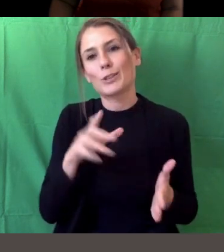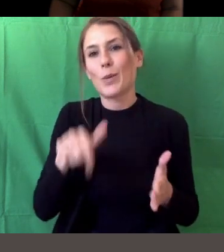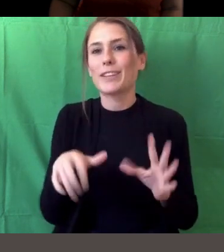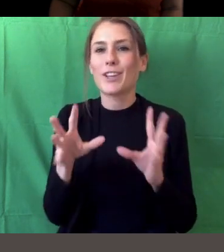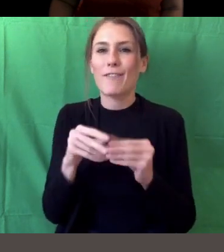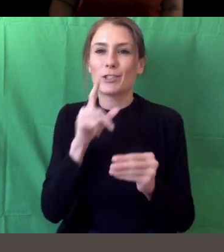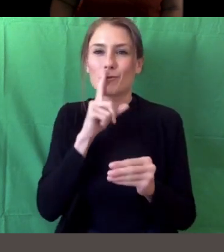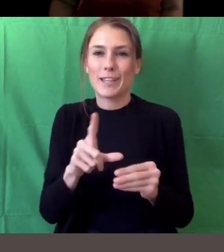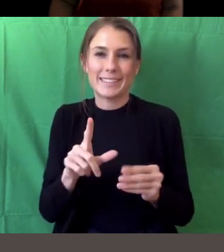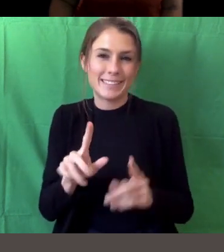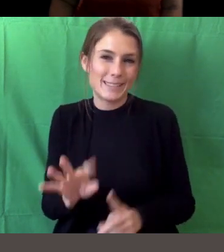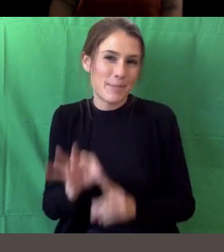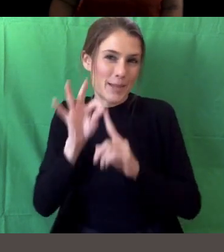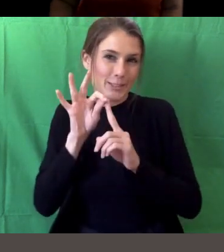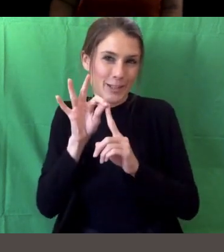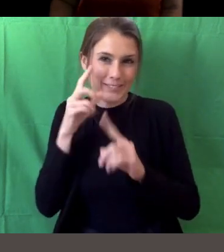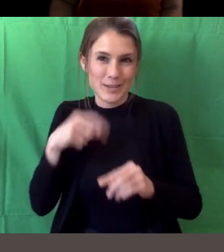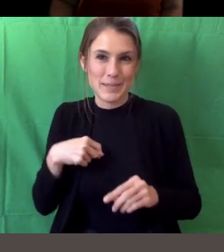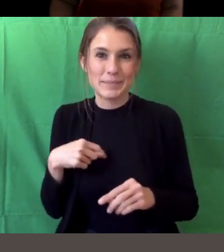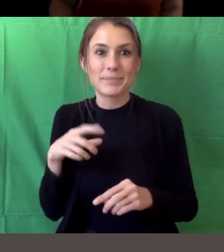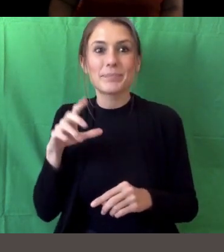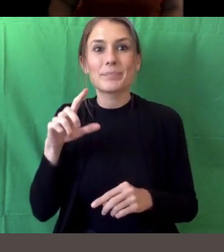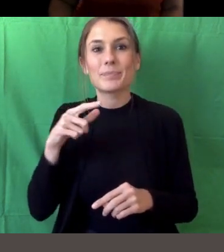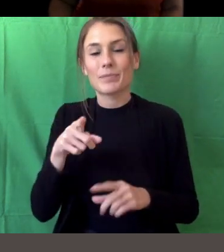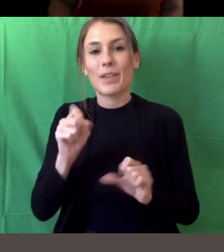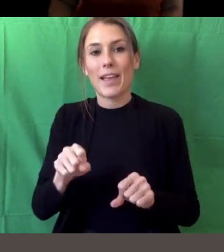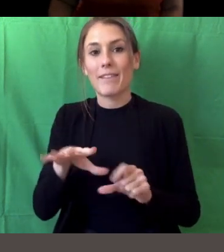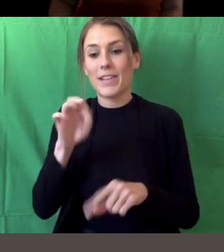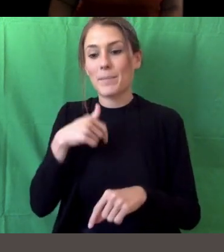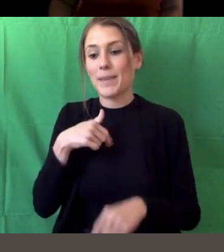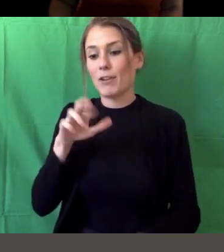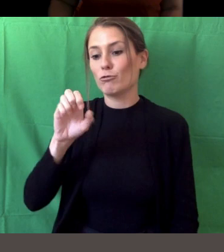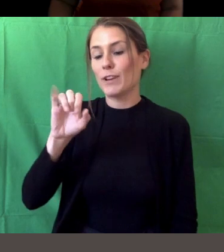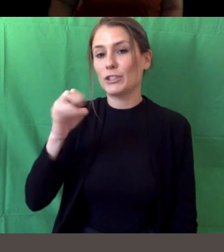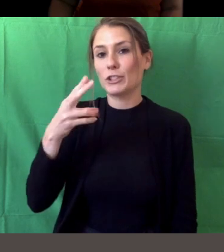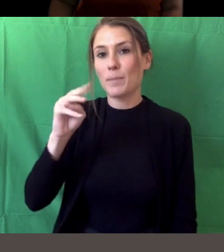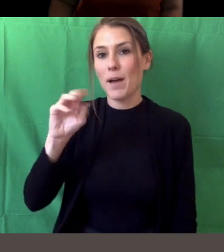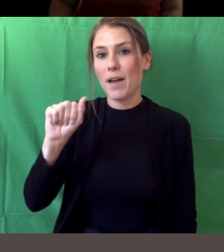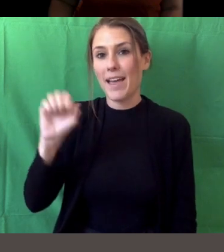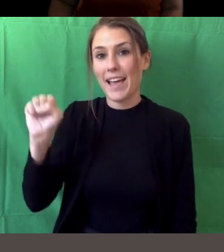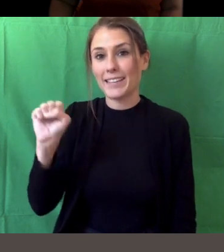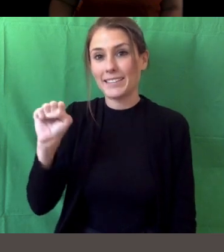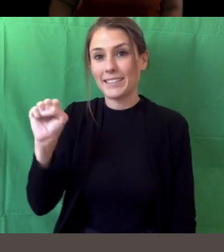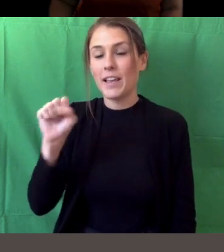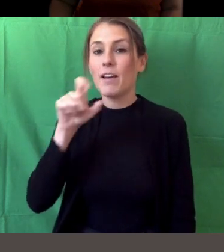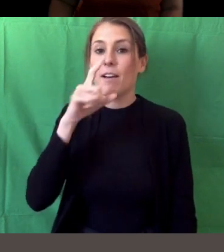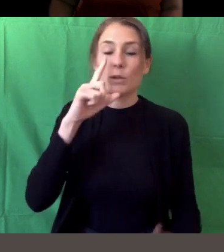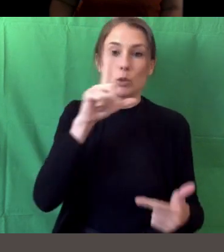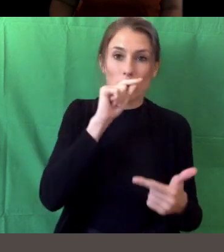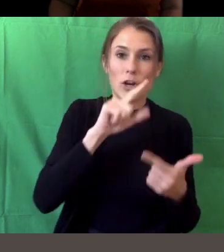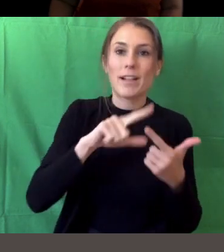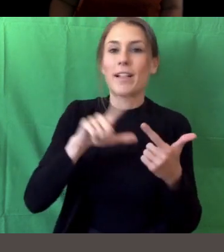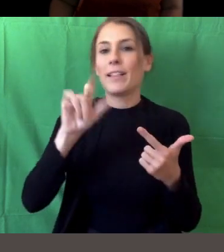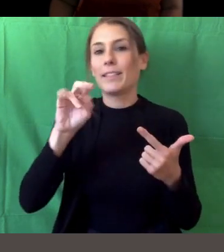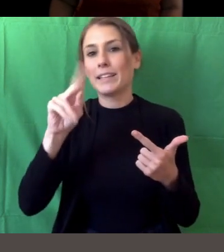conference is especially special. You can find me at Reshama S on Twitter, LinkedIn and GitHub.